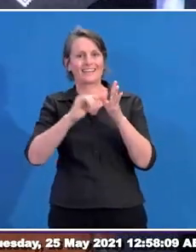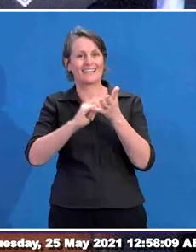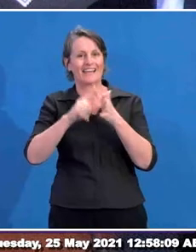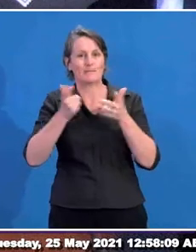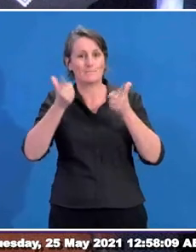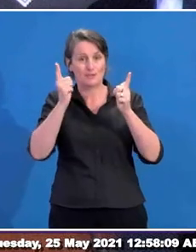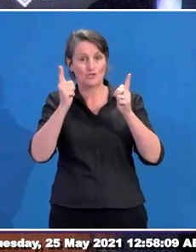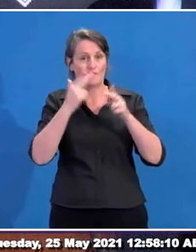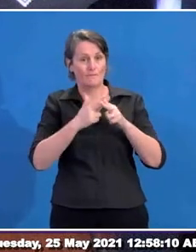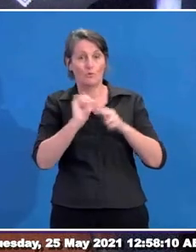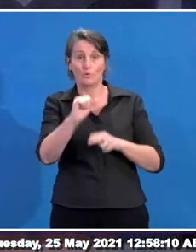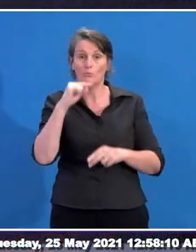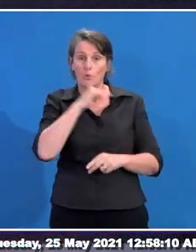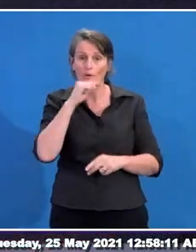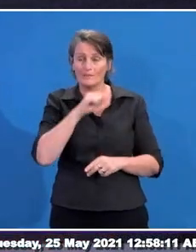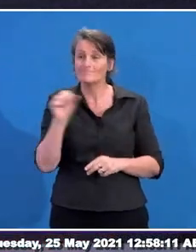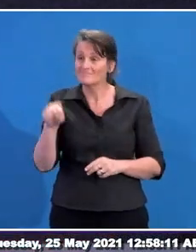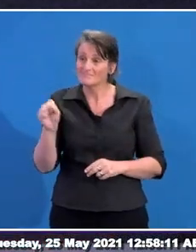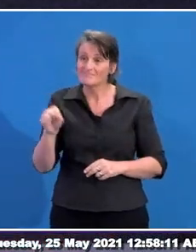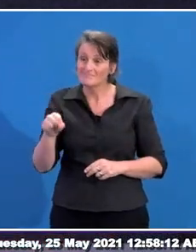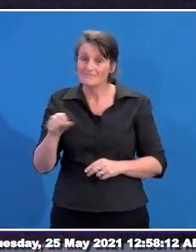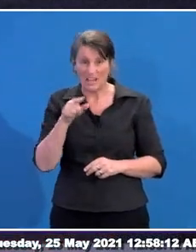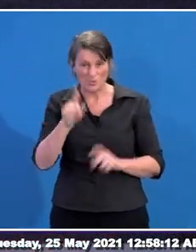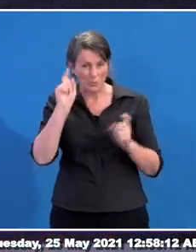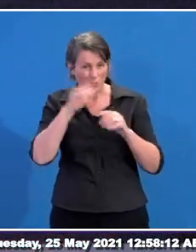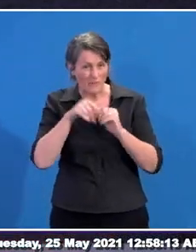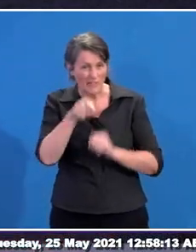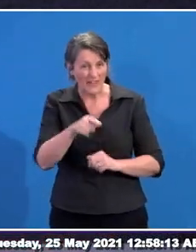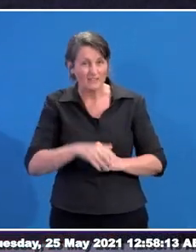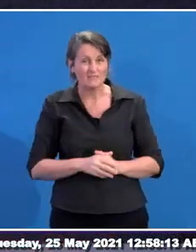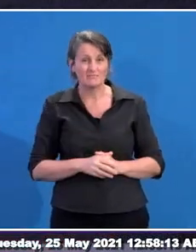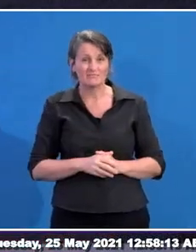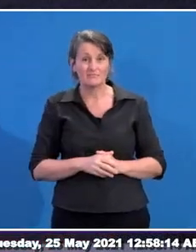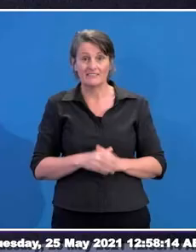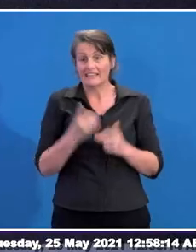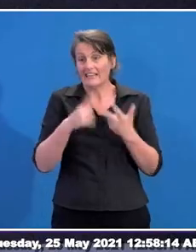for Carl, is that right? SOPHIA: Yes. That concerns you, what if you're not there? Yes.